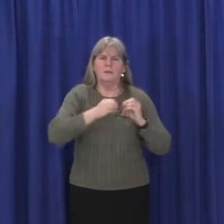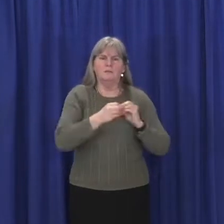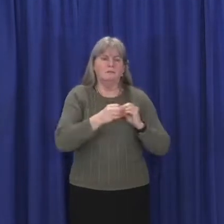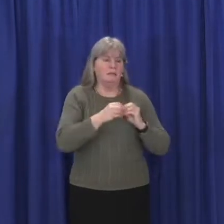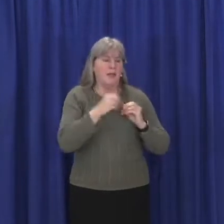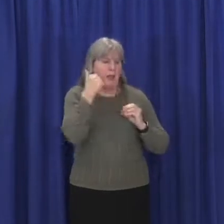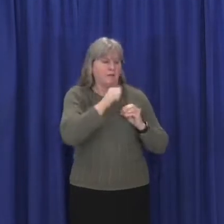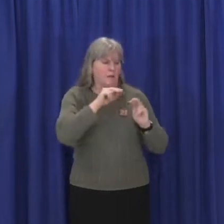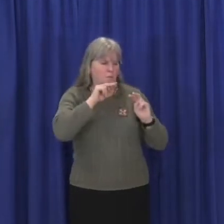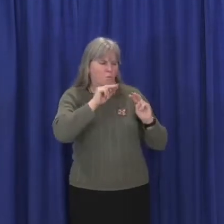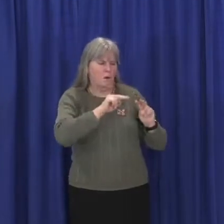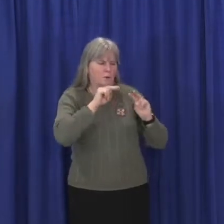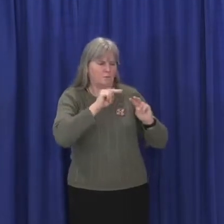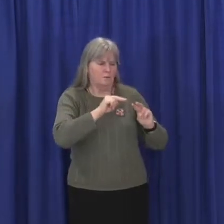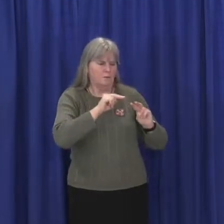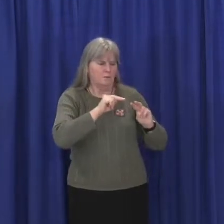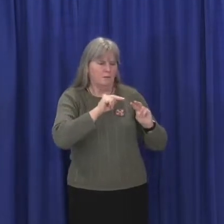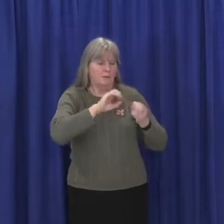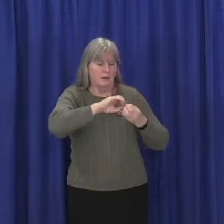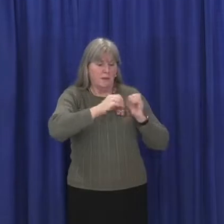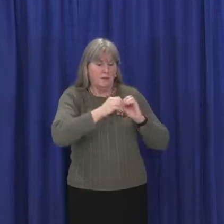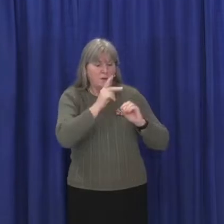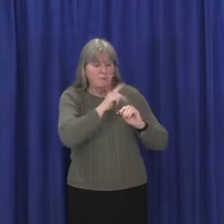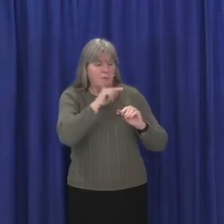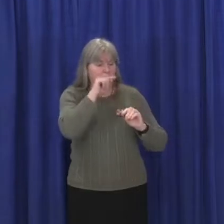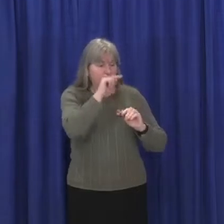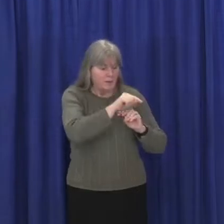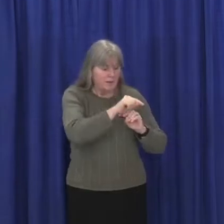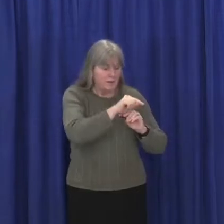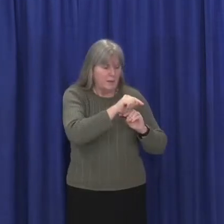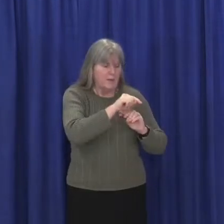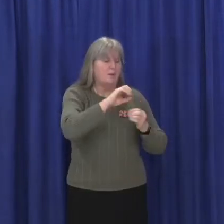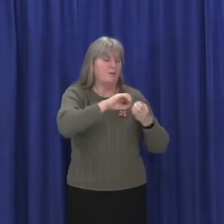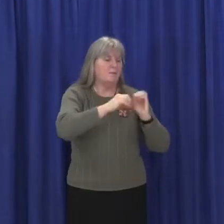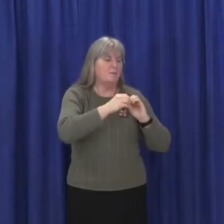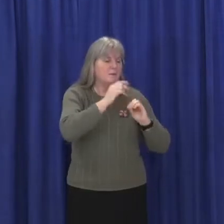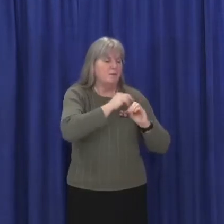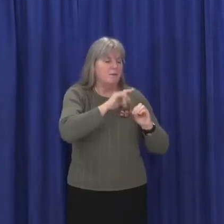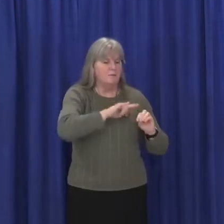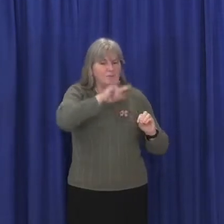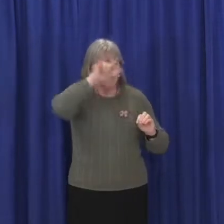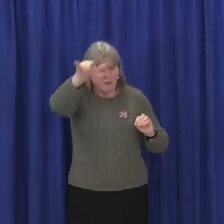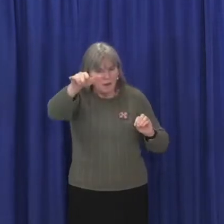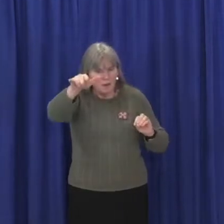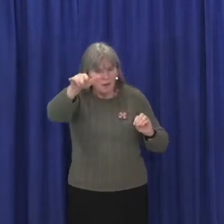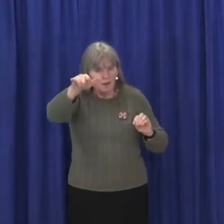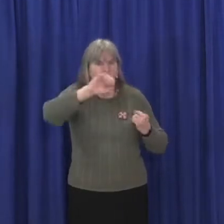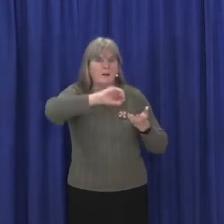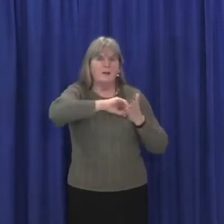people are admitted. How many people are MediVac'd, and how many people are discharged.